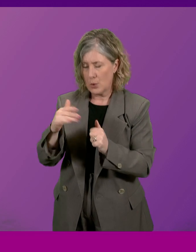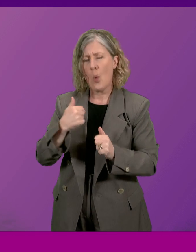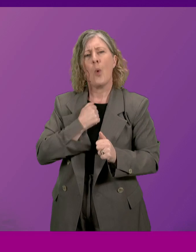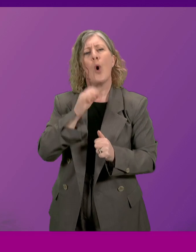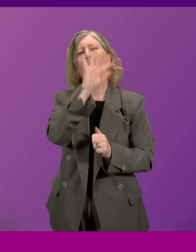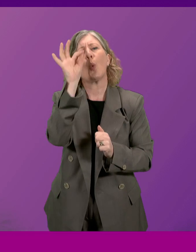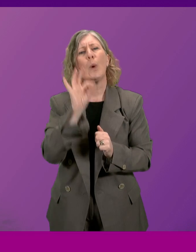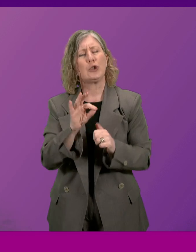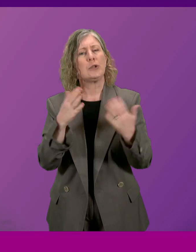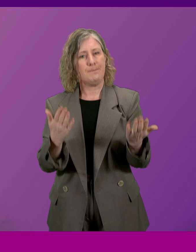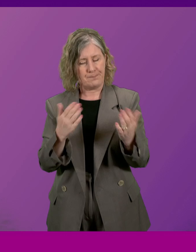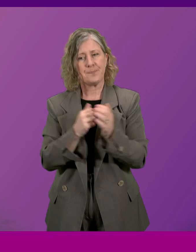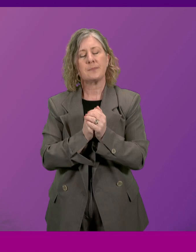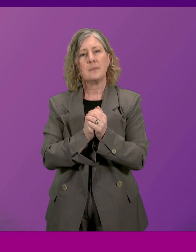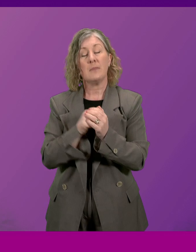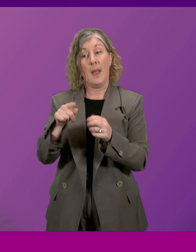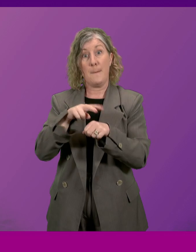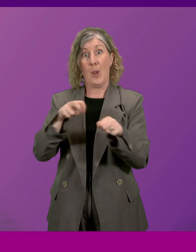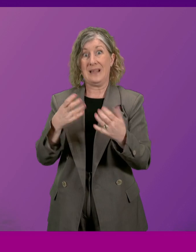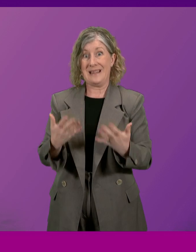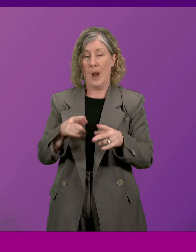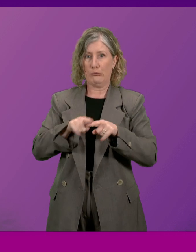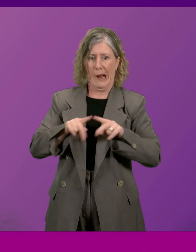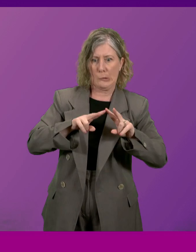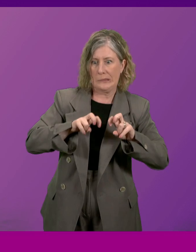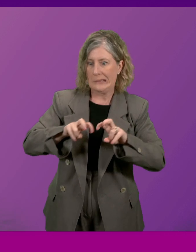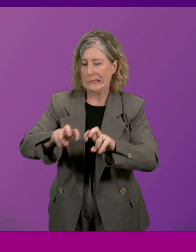are now trying to identify those who are responsible through the use of closed-circuit